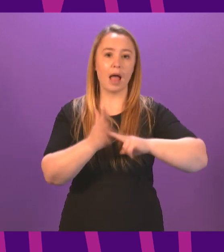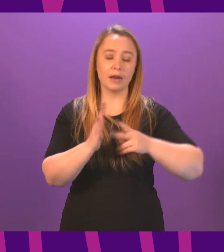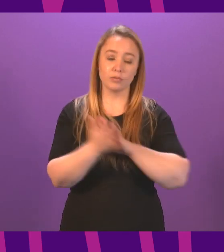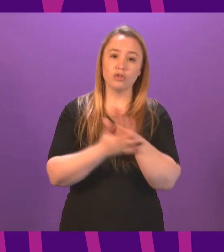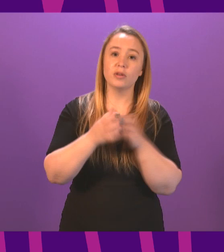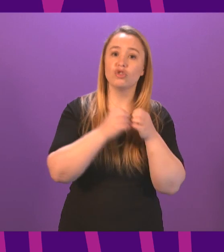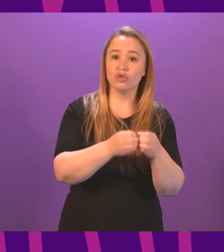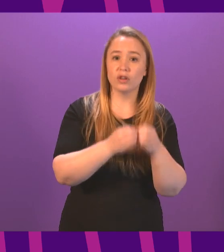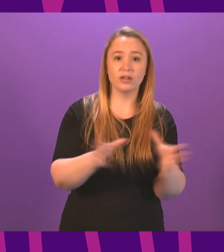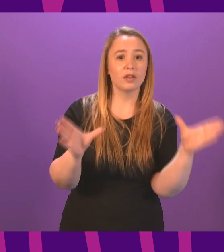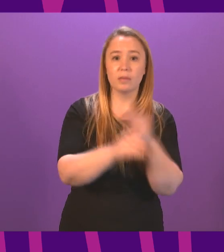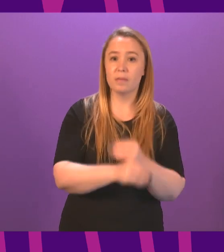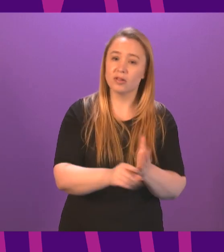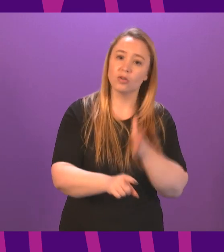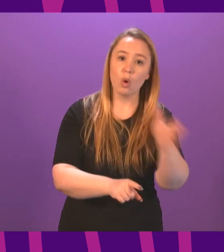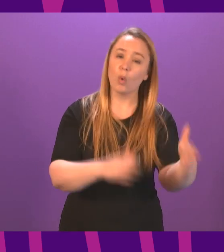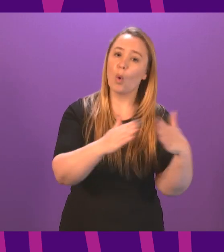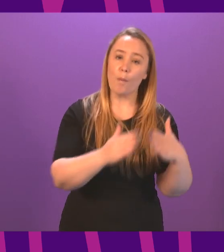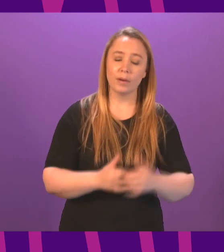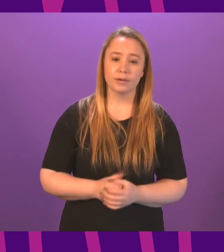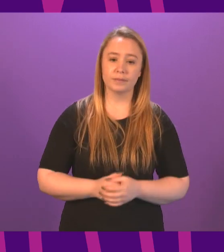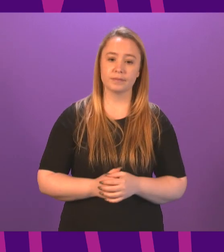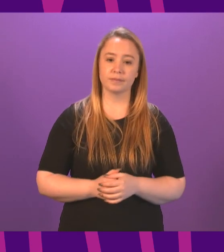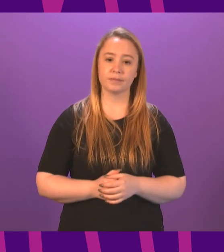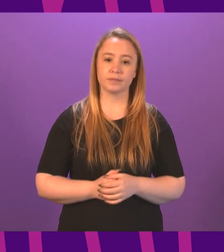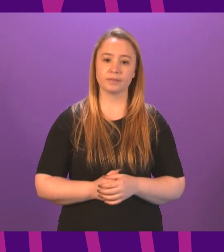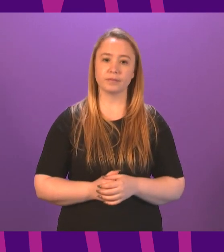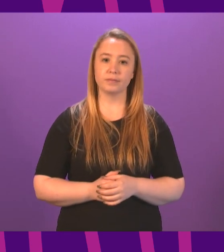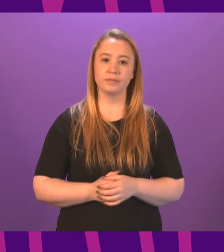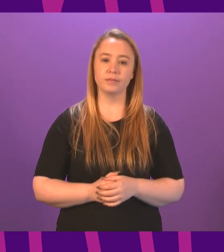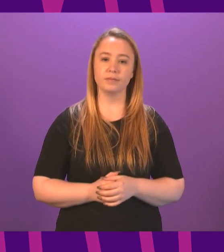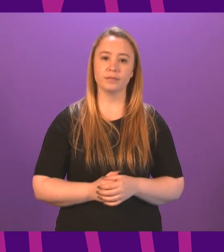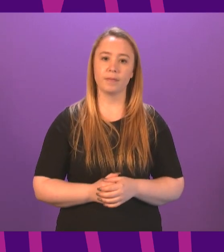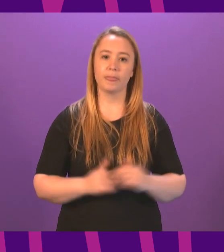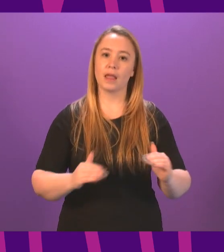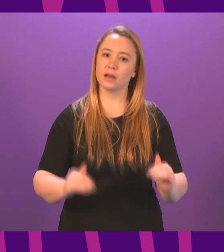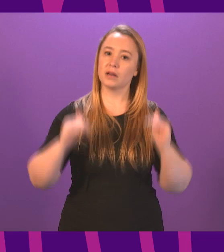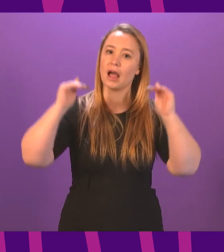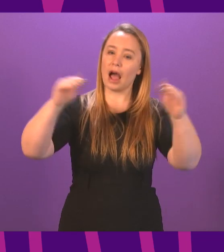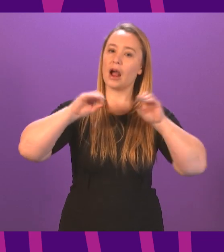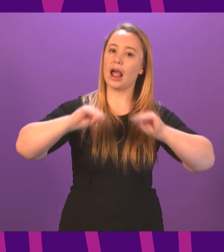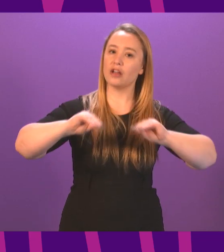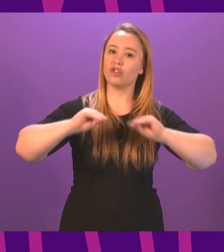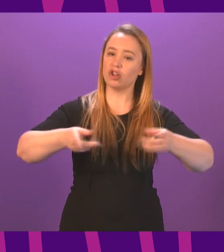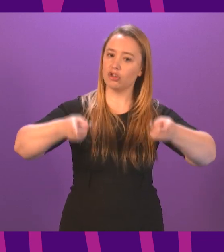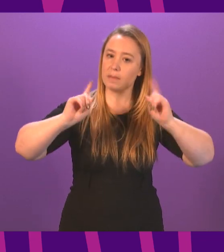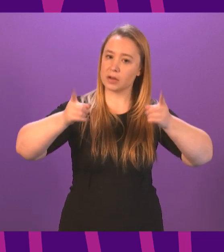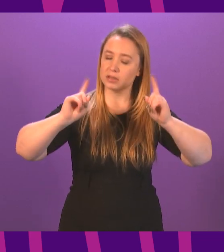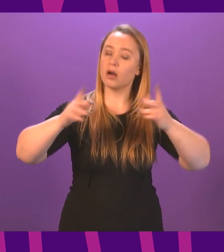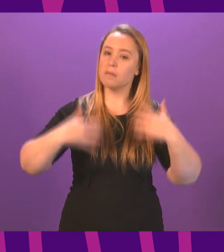The First Minister (Nicola Sturgeon): The Minister for Further Education, Higher Education and Science clarified that point with universities, and I think that there